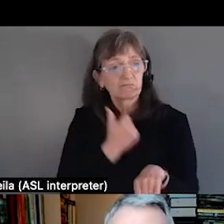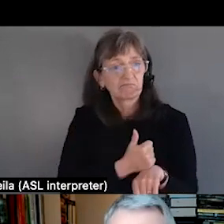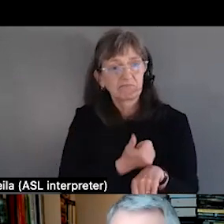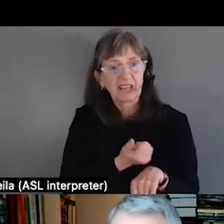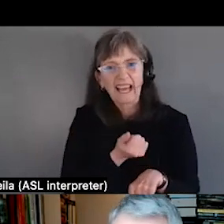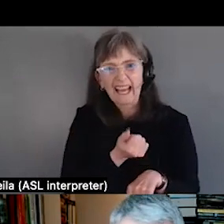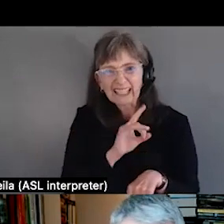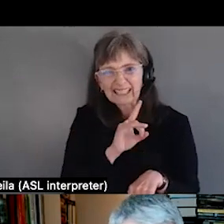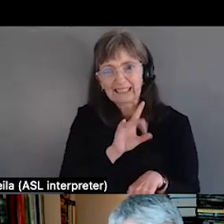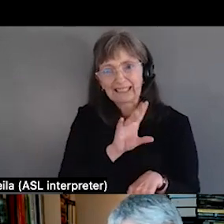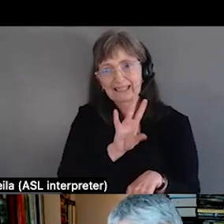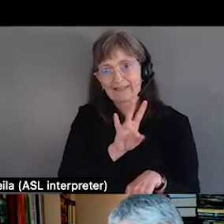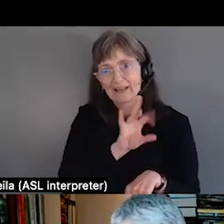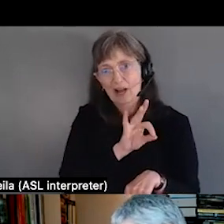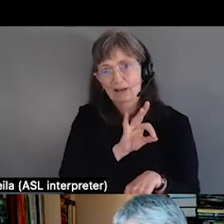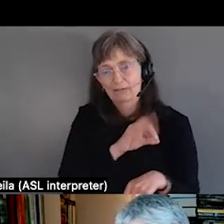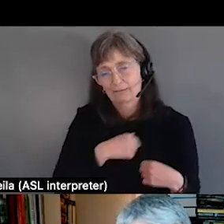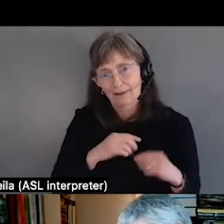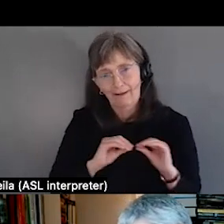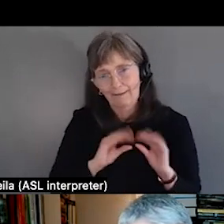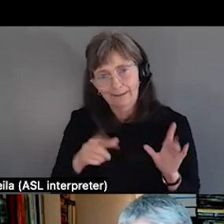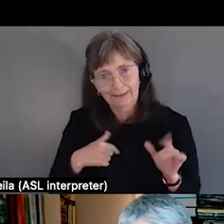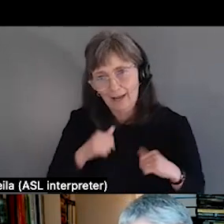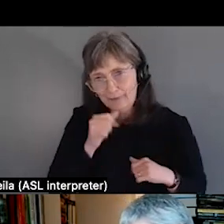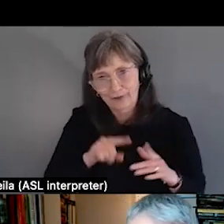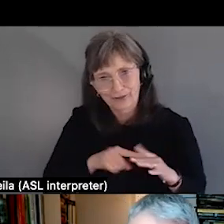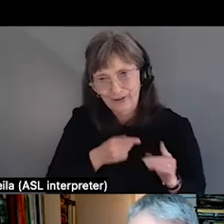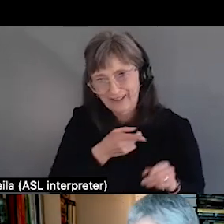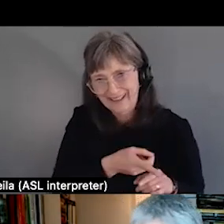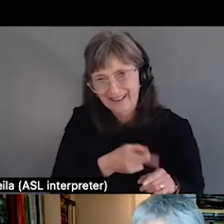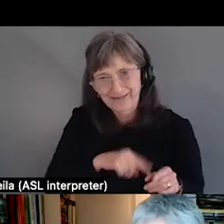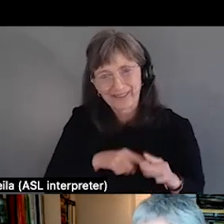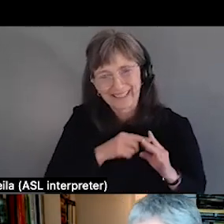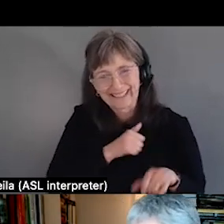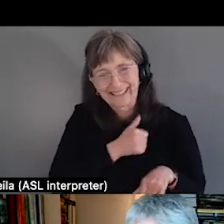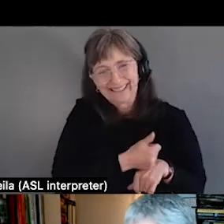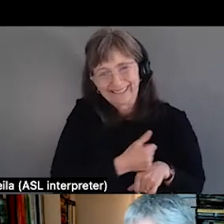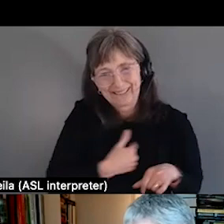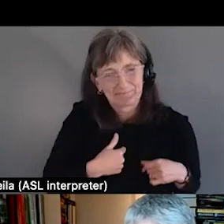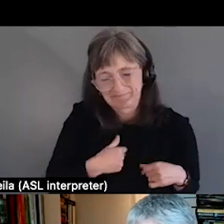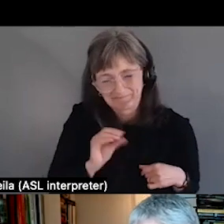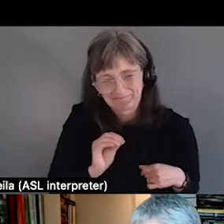Obviously, I've not been there the whole time, however long my career history sounded there.